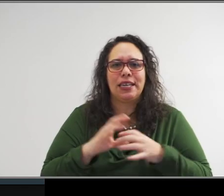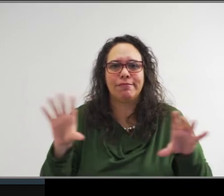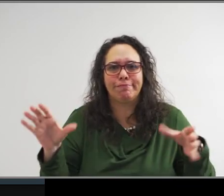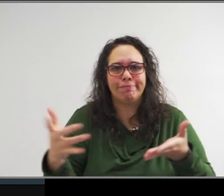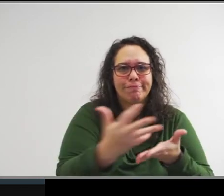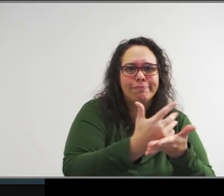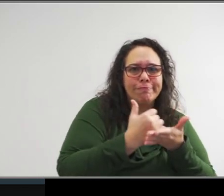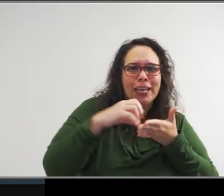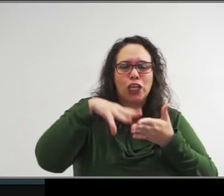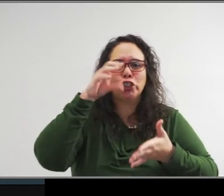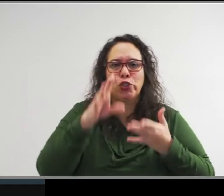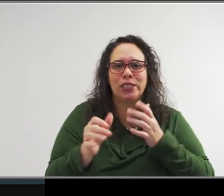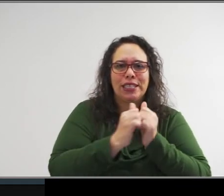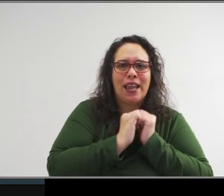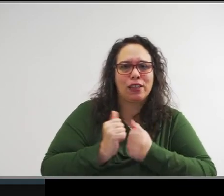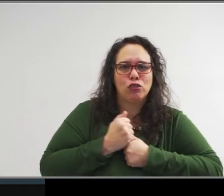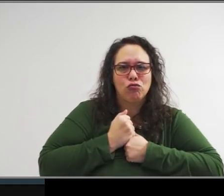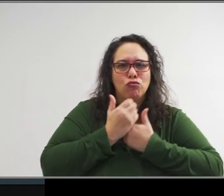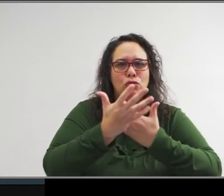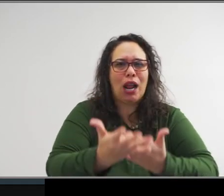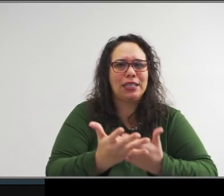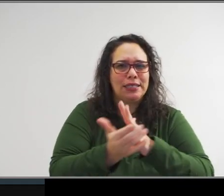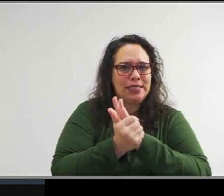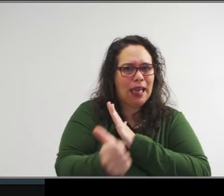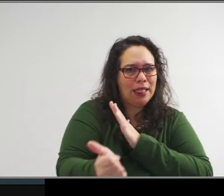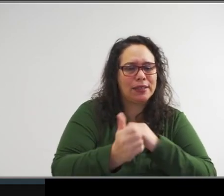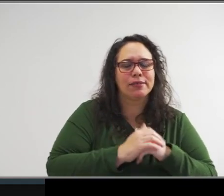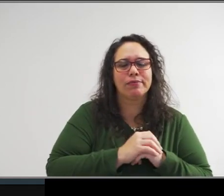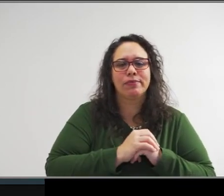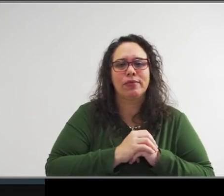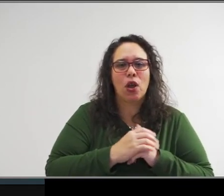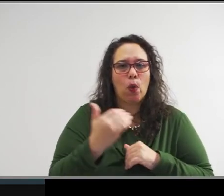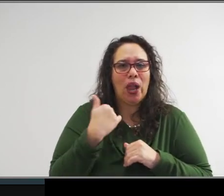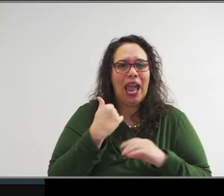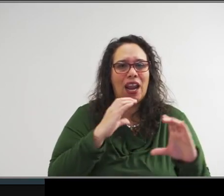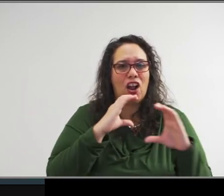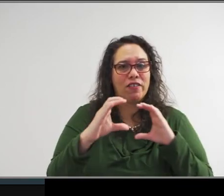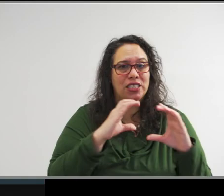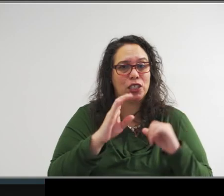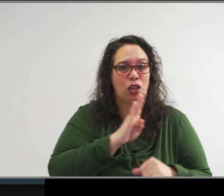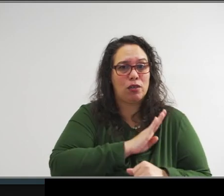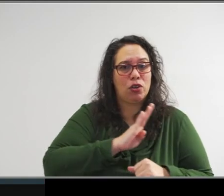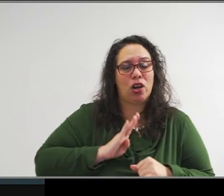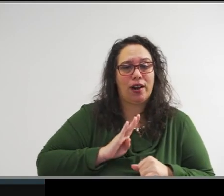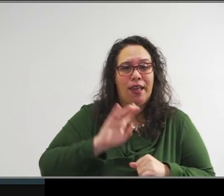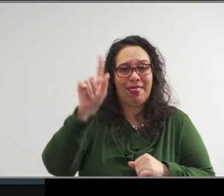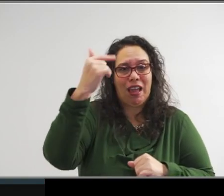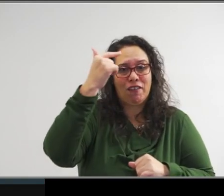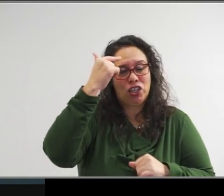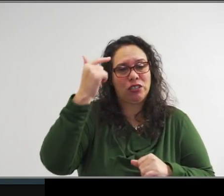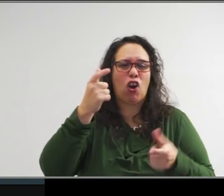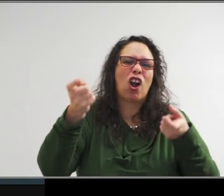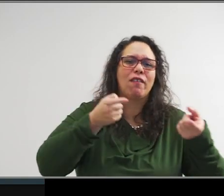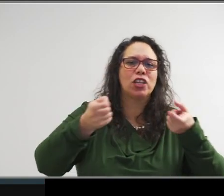to express their talents. We've had a conversation at the board governance level about featuring some of these.